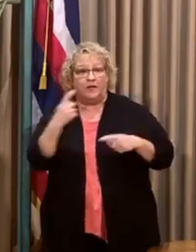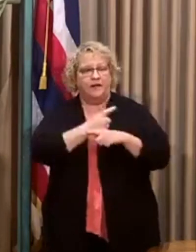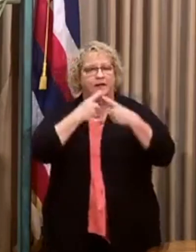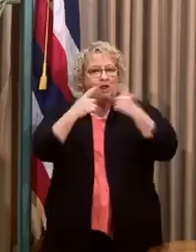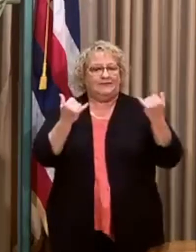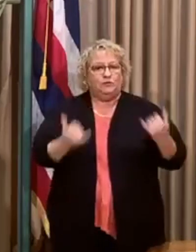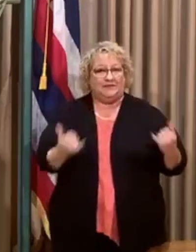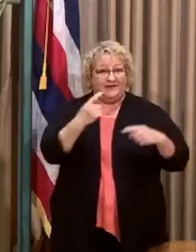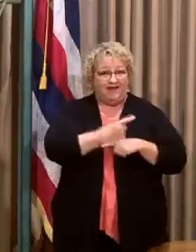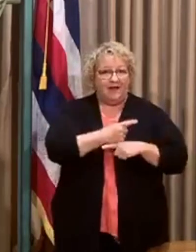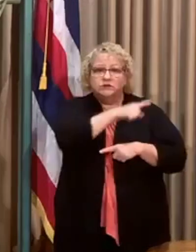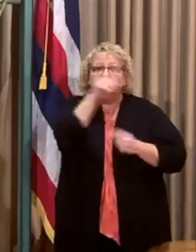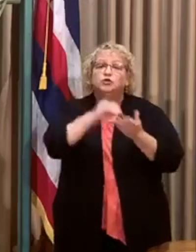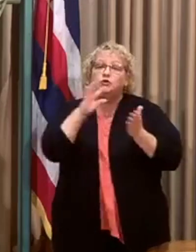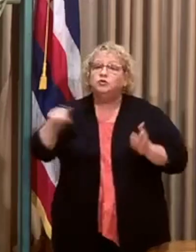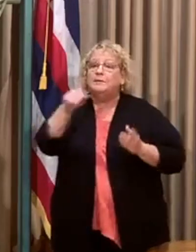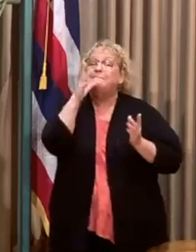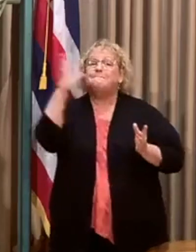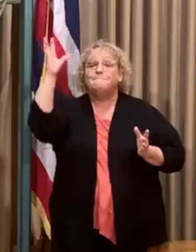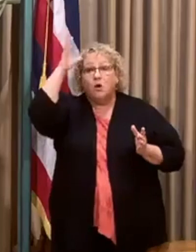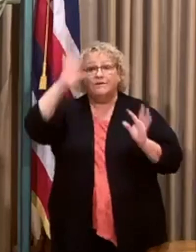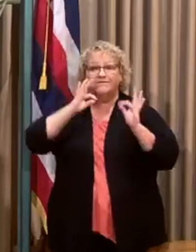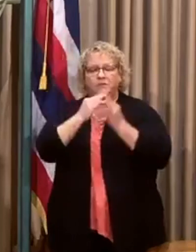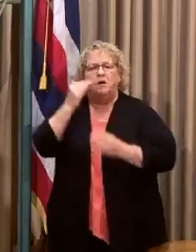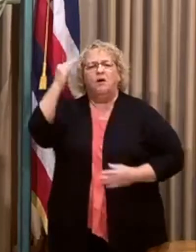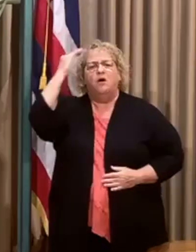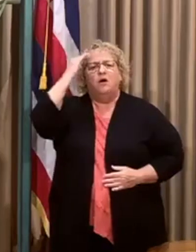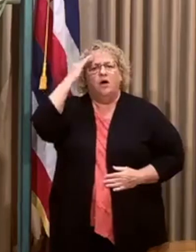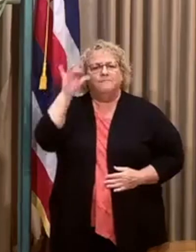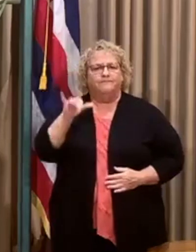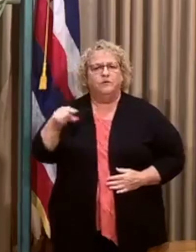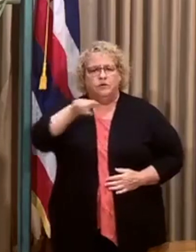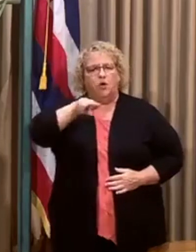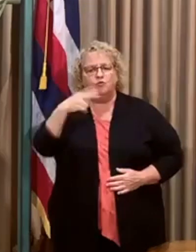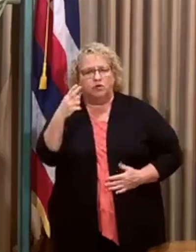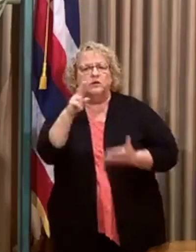so that our students and their parents would understand that UH is offering